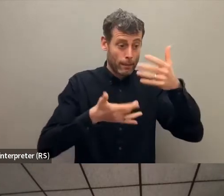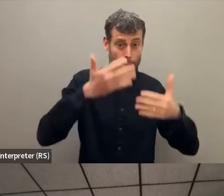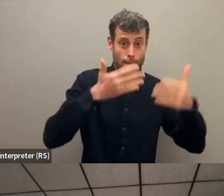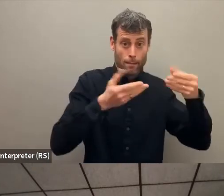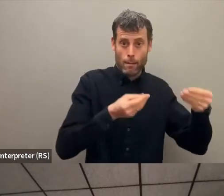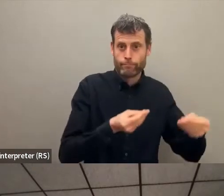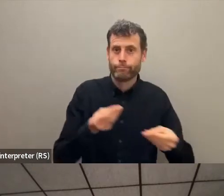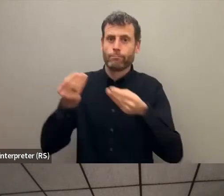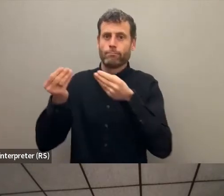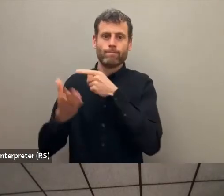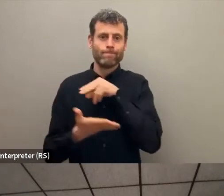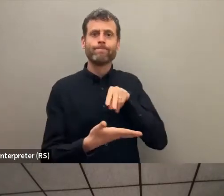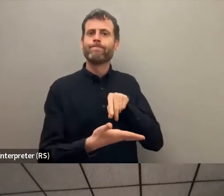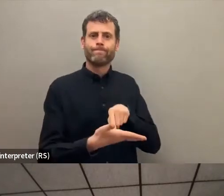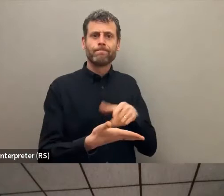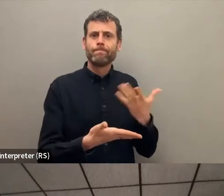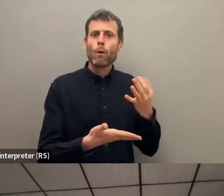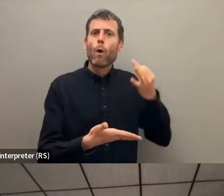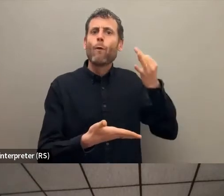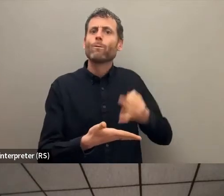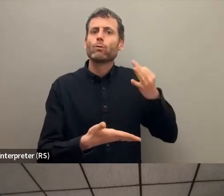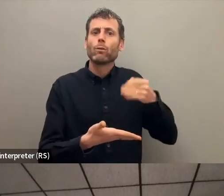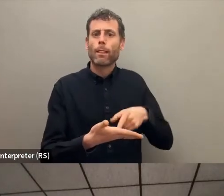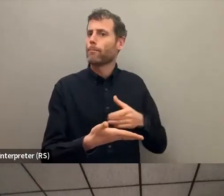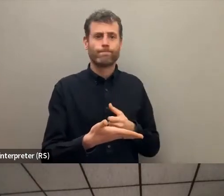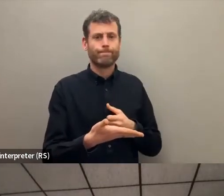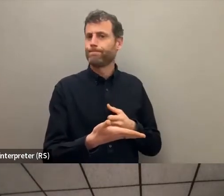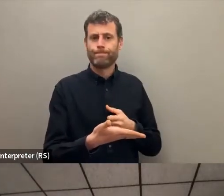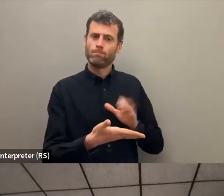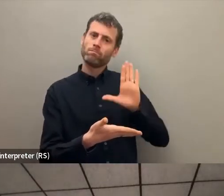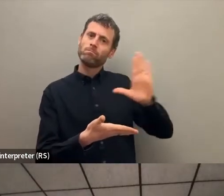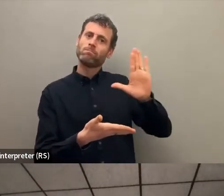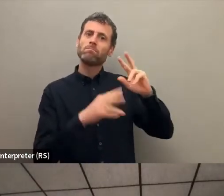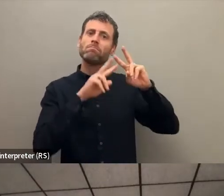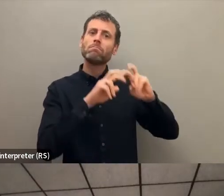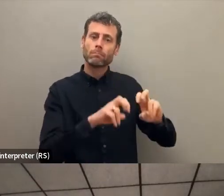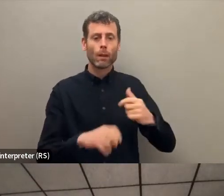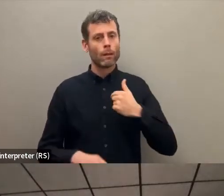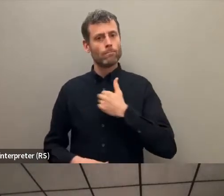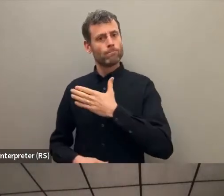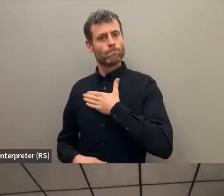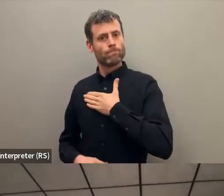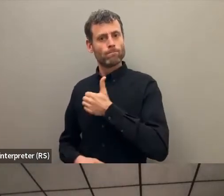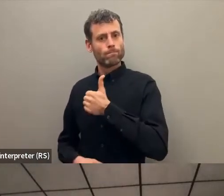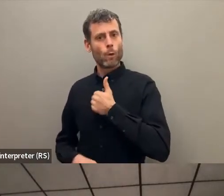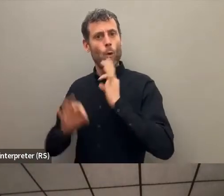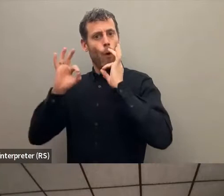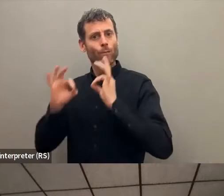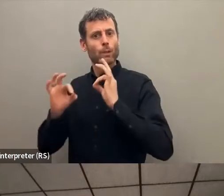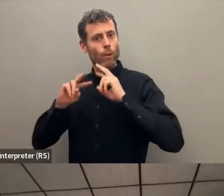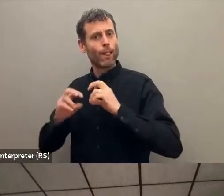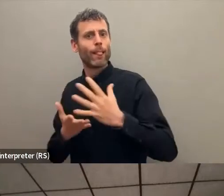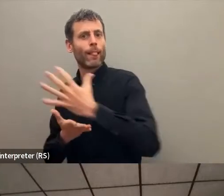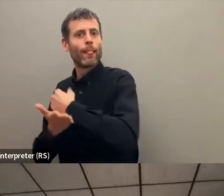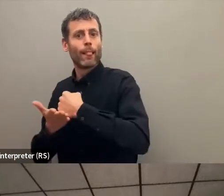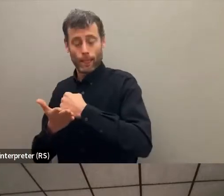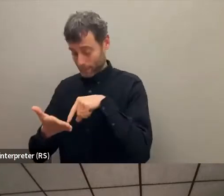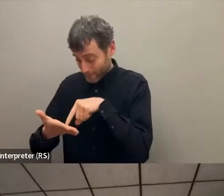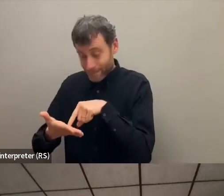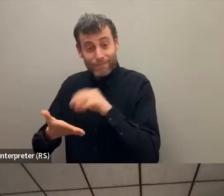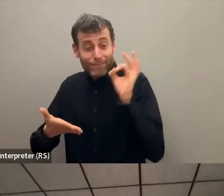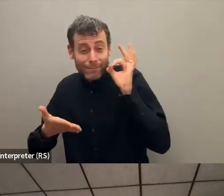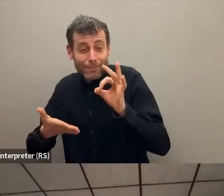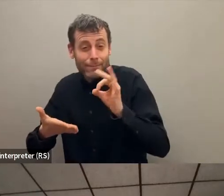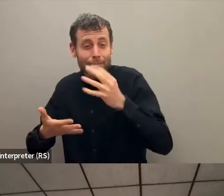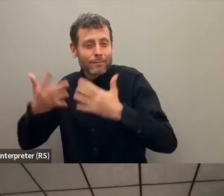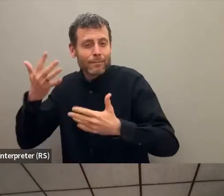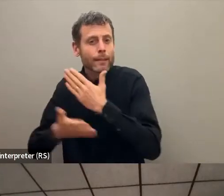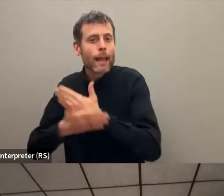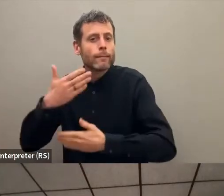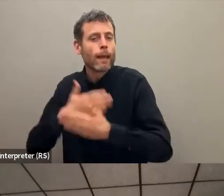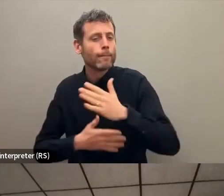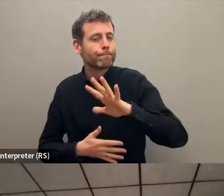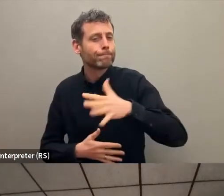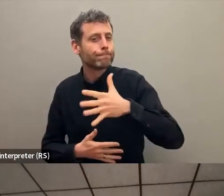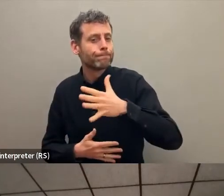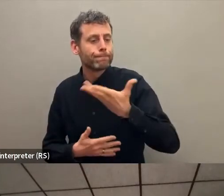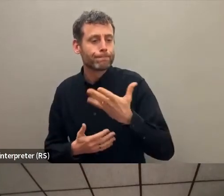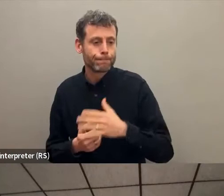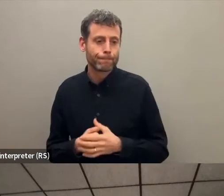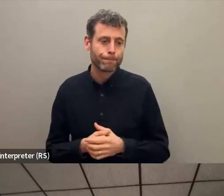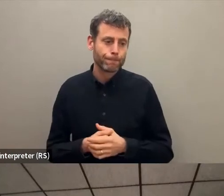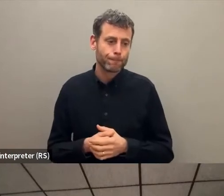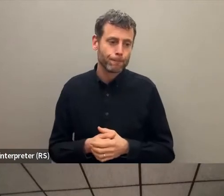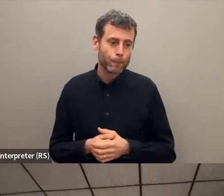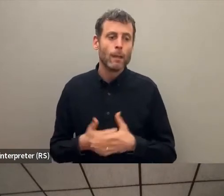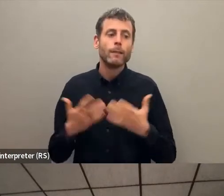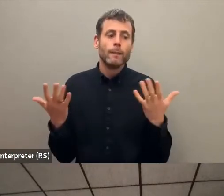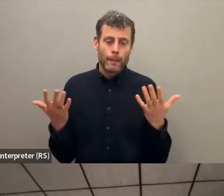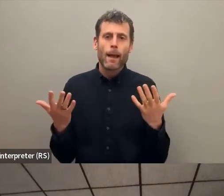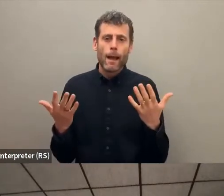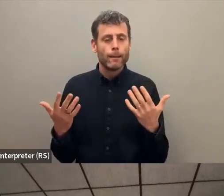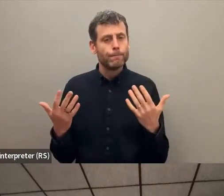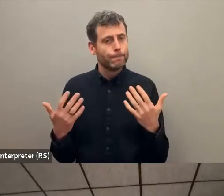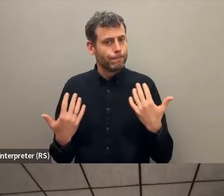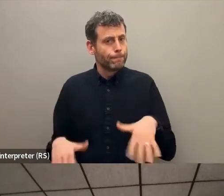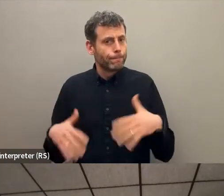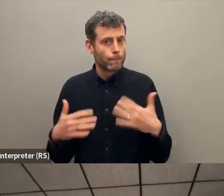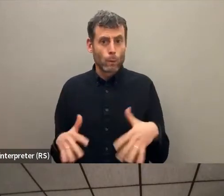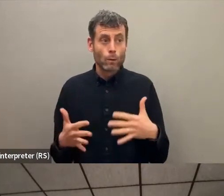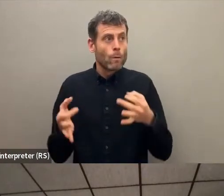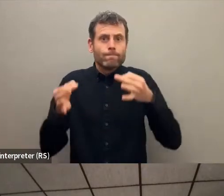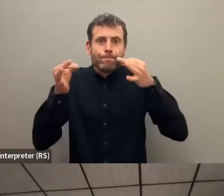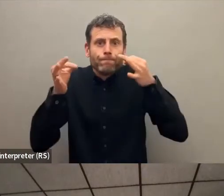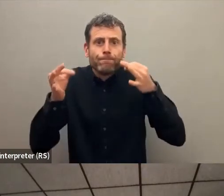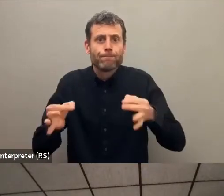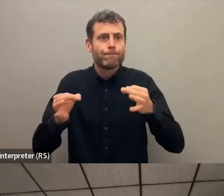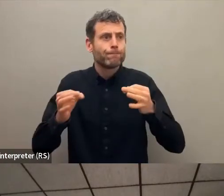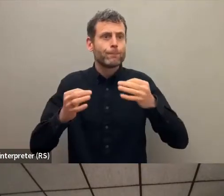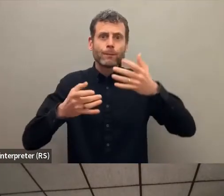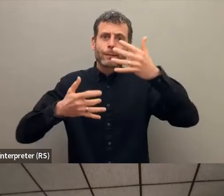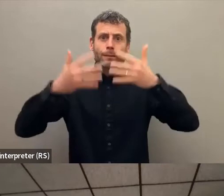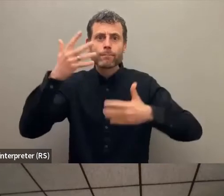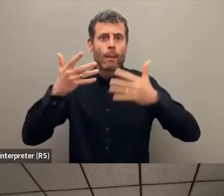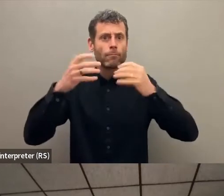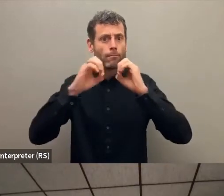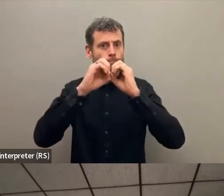Mohammed Ali Loutfy: Often there is a lack of cooperation between statistical offices and organizations of persons with disabilities and NGOs on exchange of statistical information and other data, it is difficult to find reliable sources and.